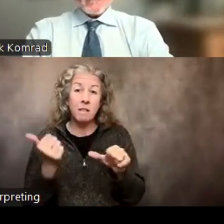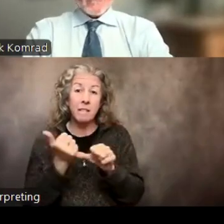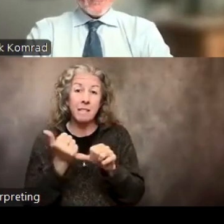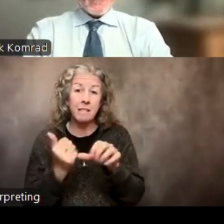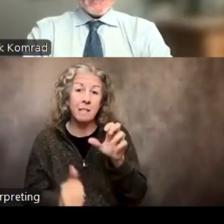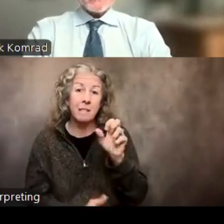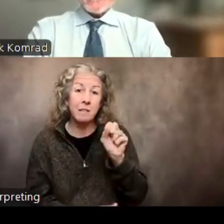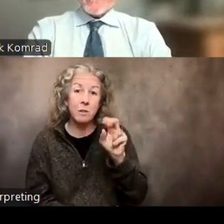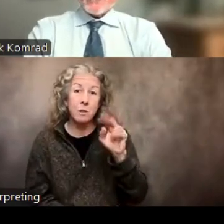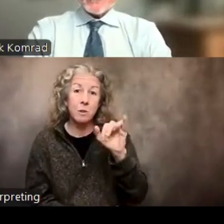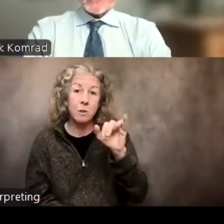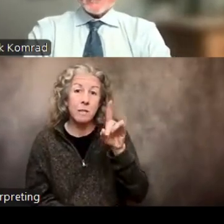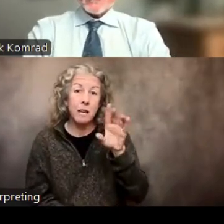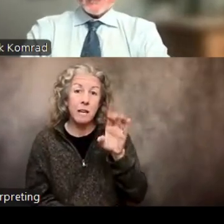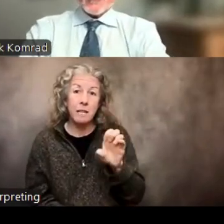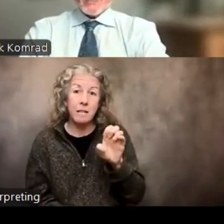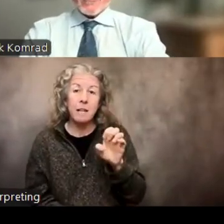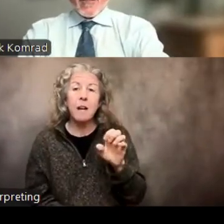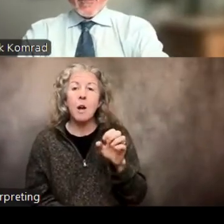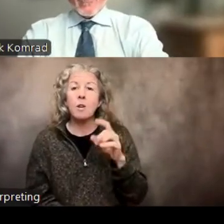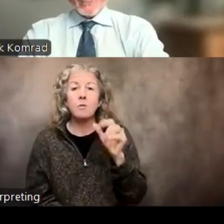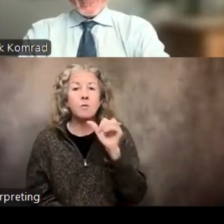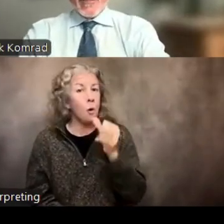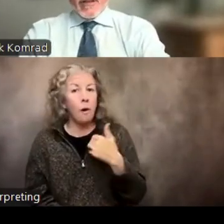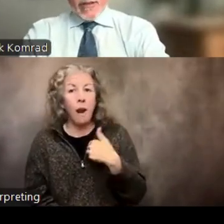have euthanasia. They have just assisted suicide in those years,